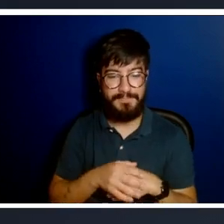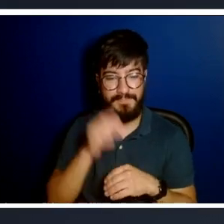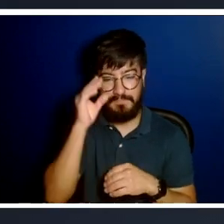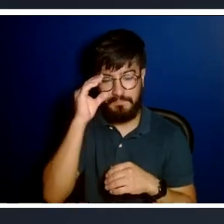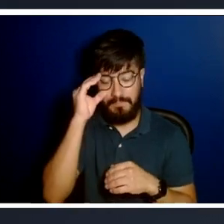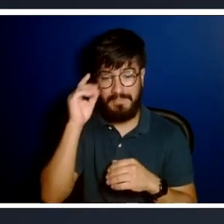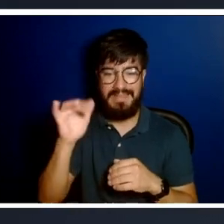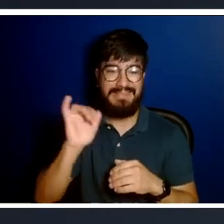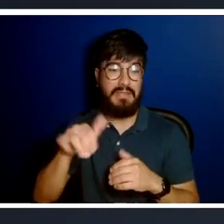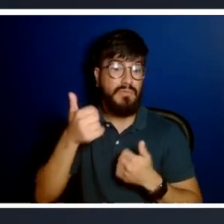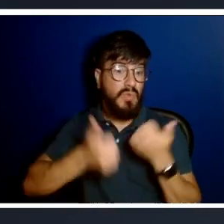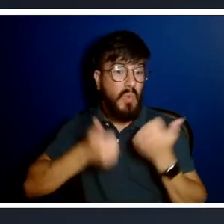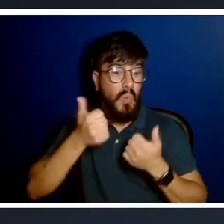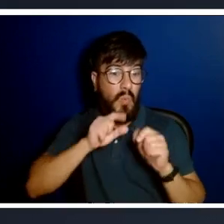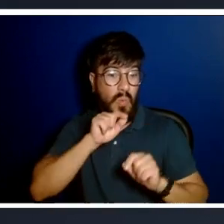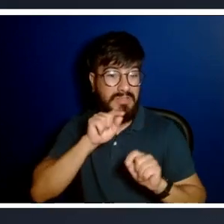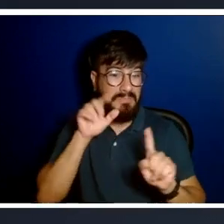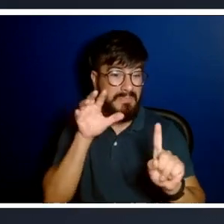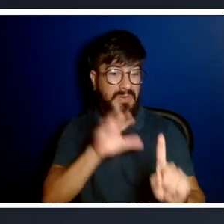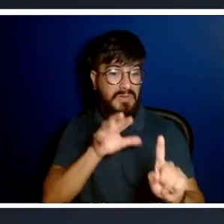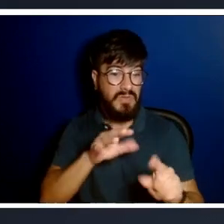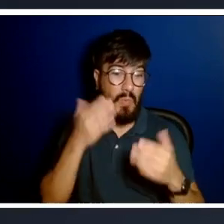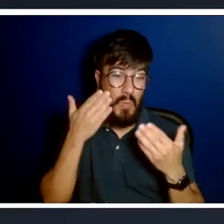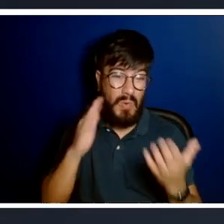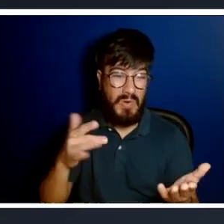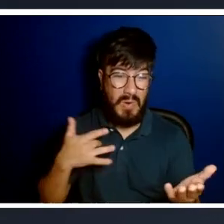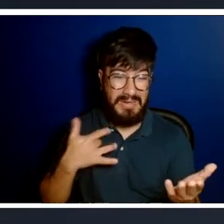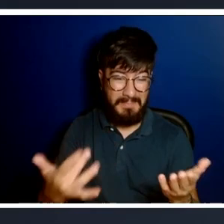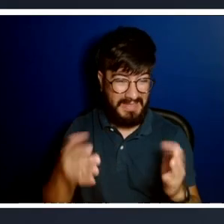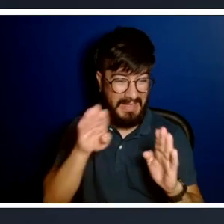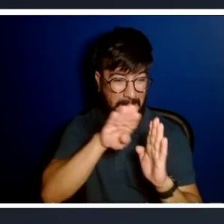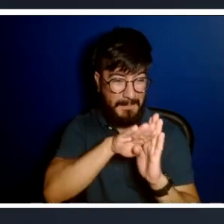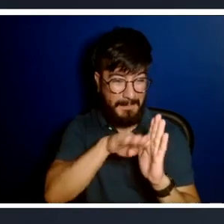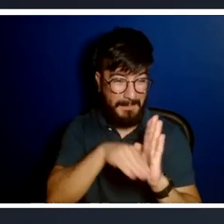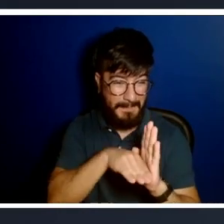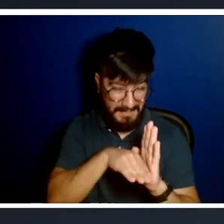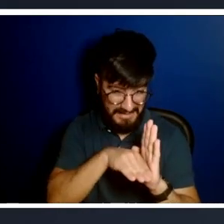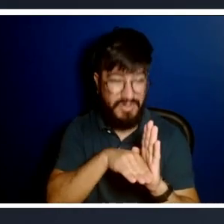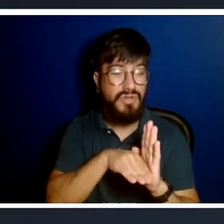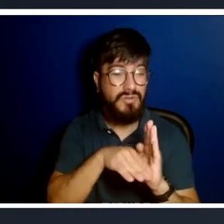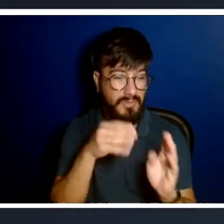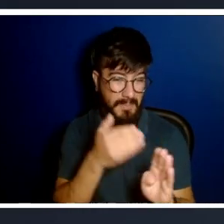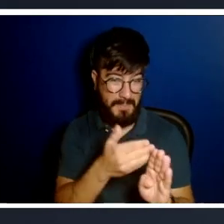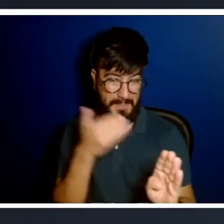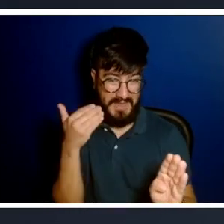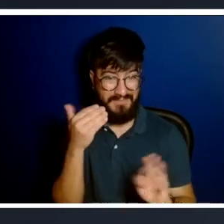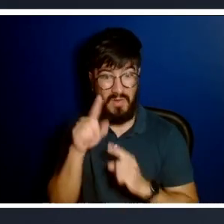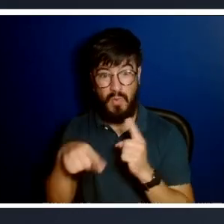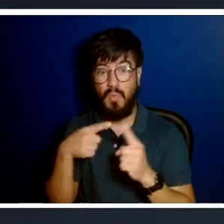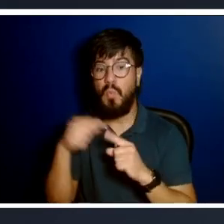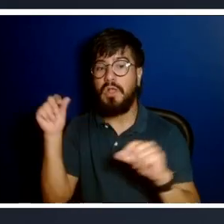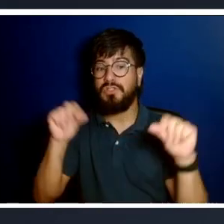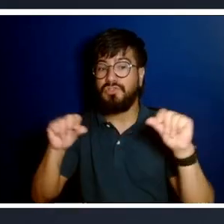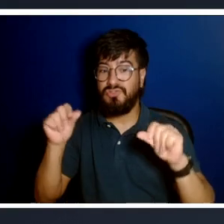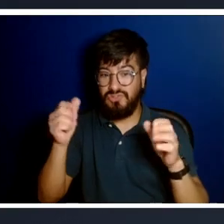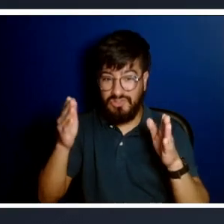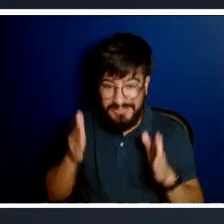on camera until about 30 minutes before when our scientist and research, Brian Evans catches the